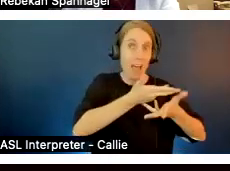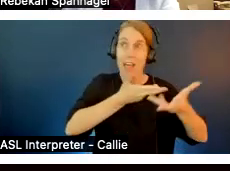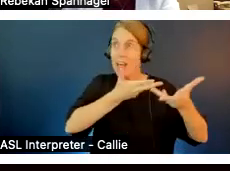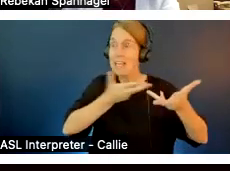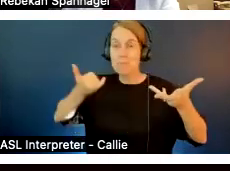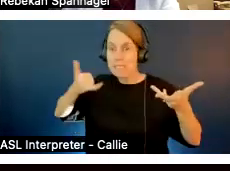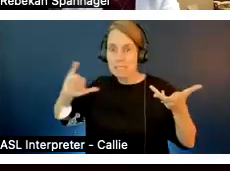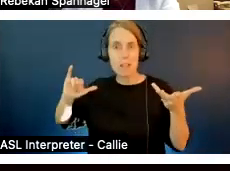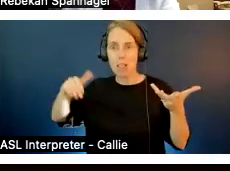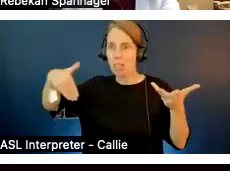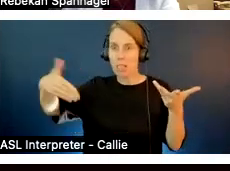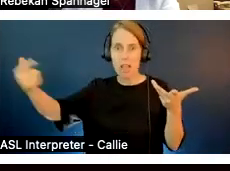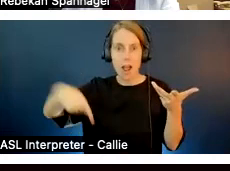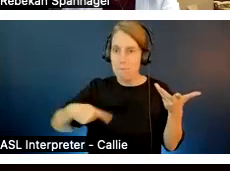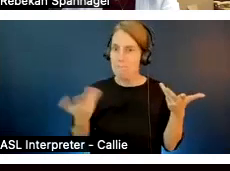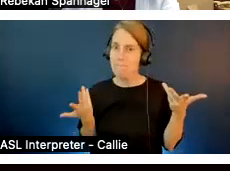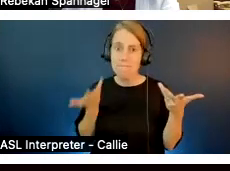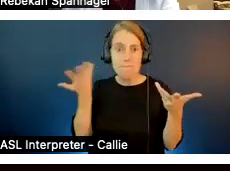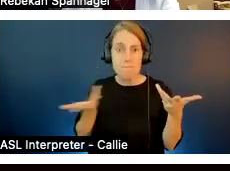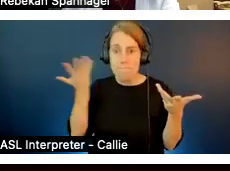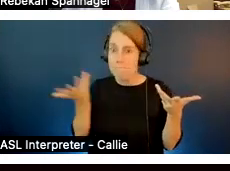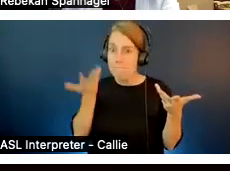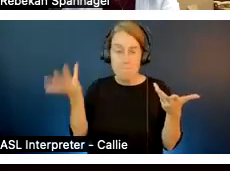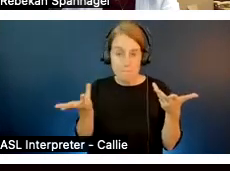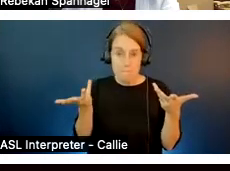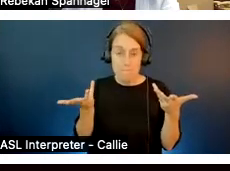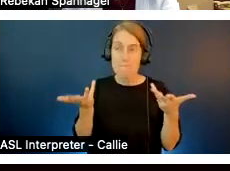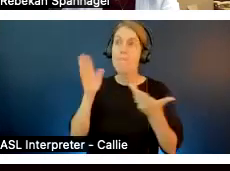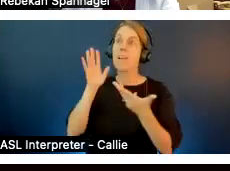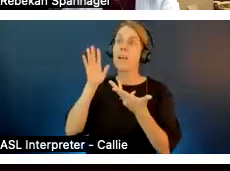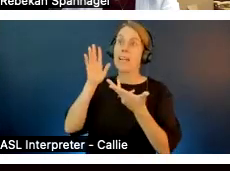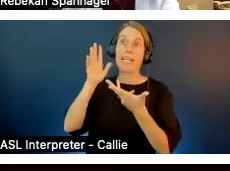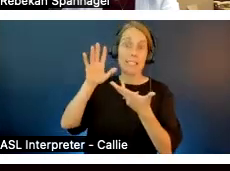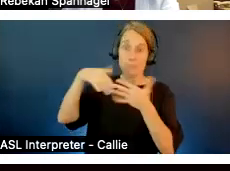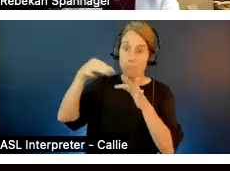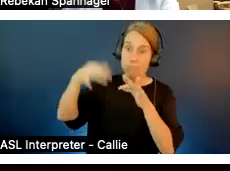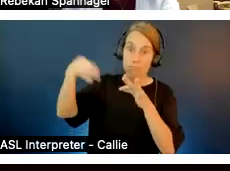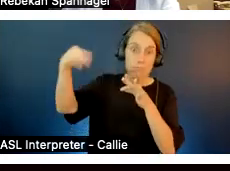and what you may have to do at some point in time is contact us or contact hhs or both and